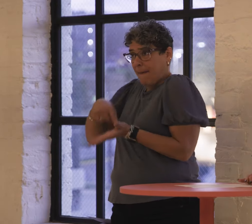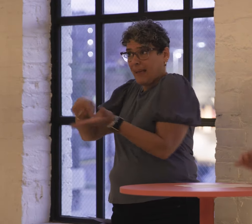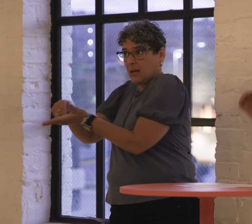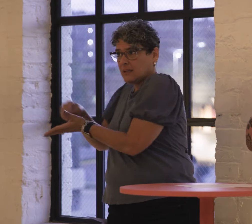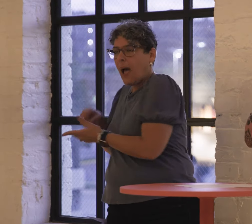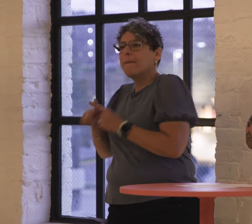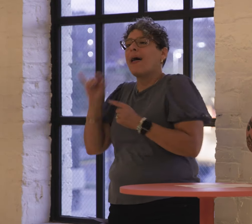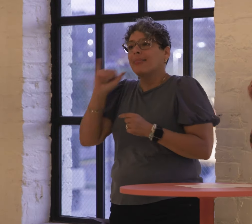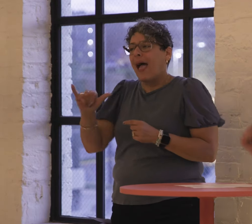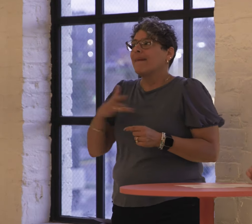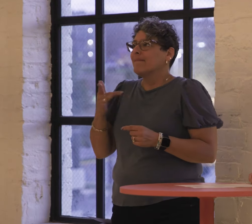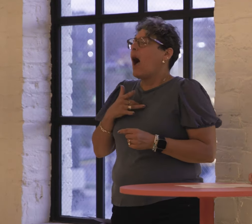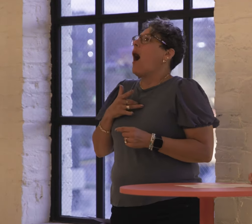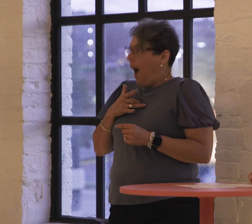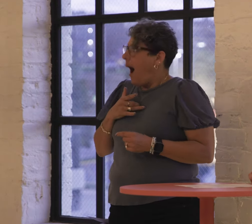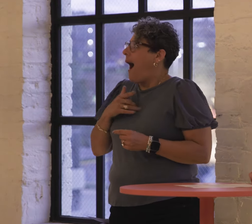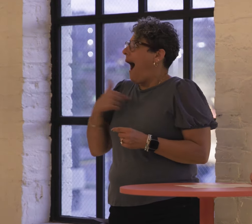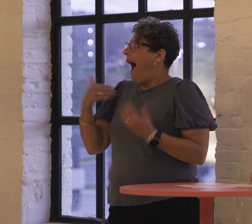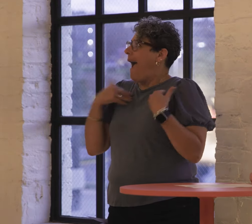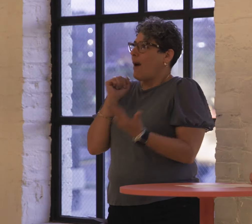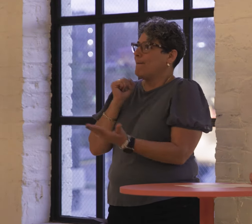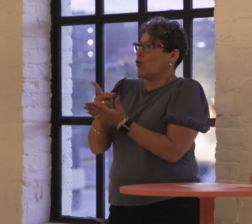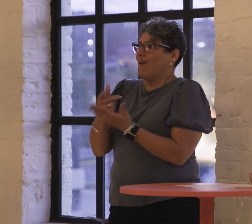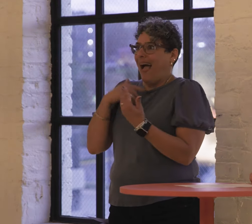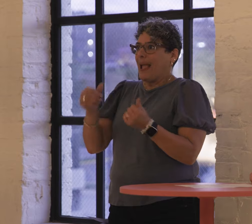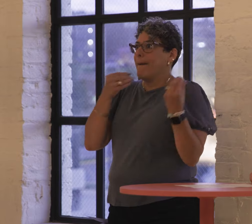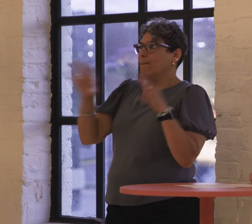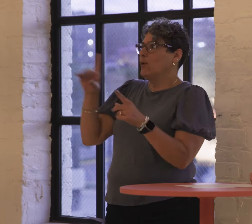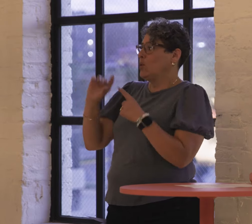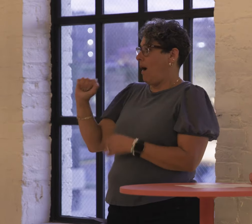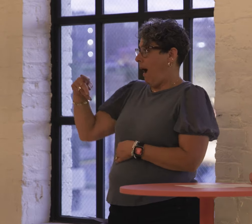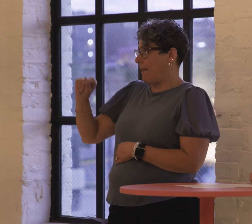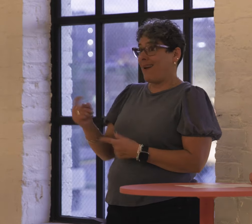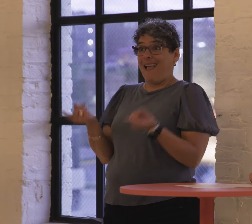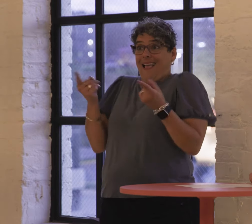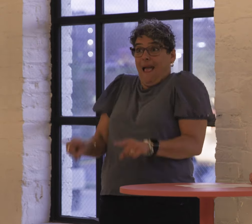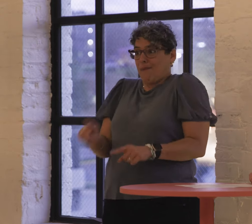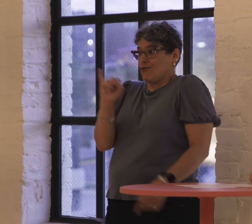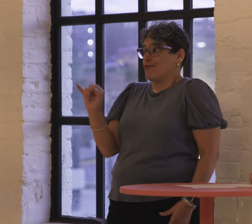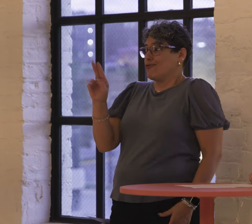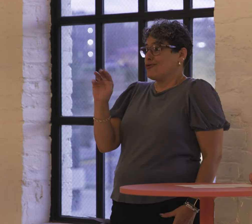to the one and only apartment that I applied to. And at the end of June 2023, I packed up my clothes,